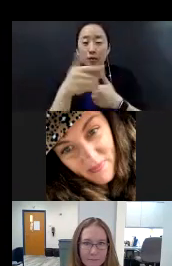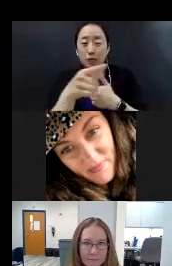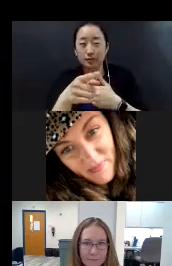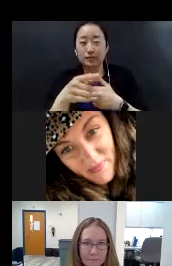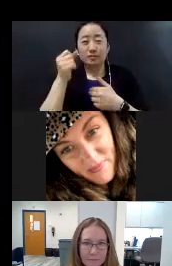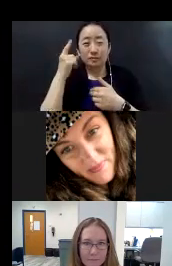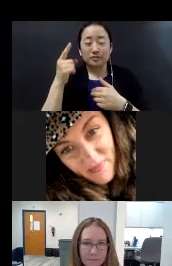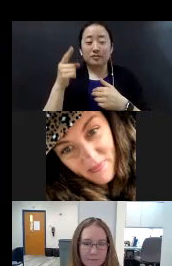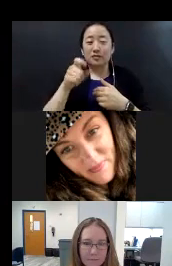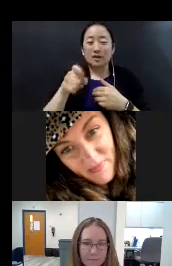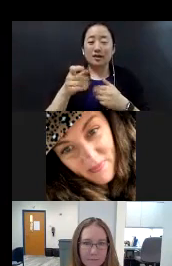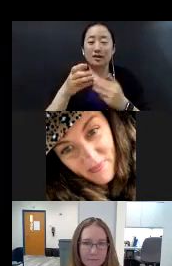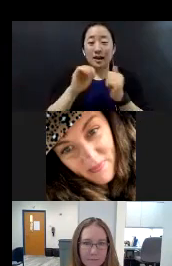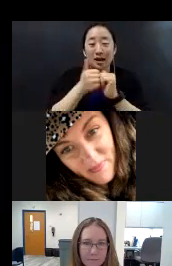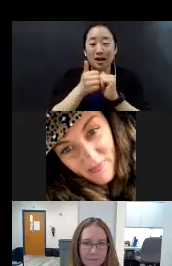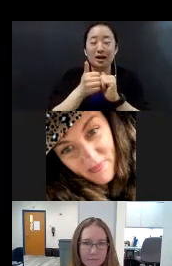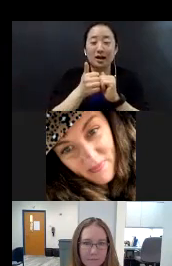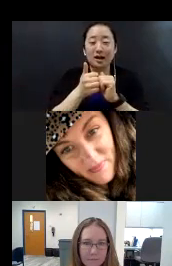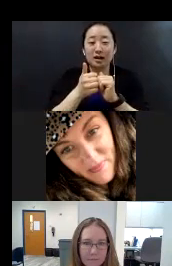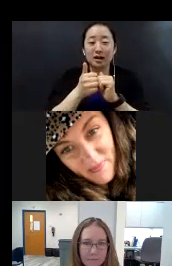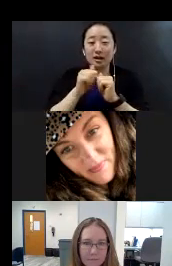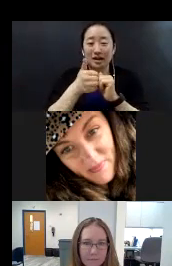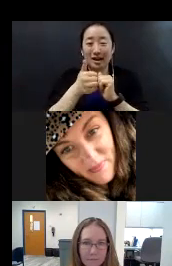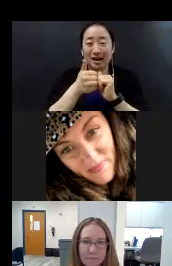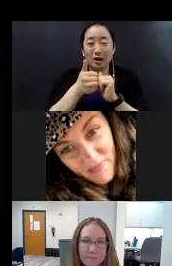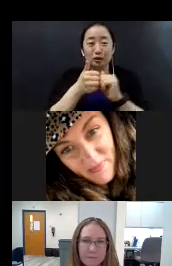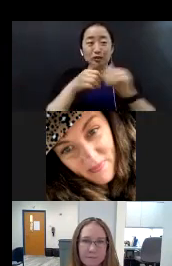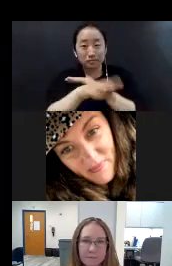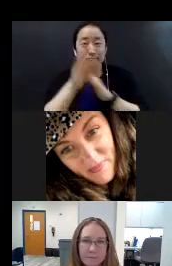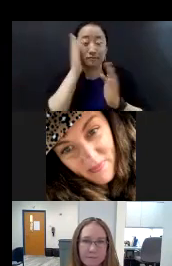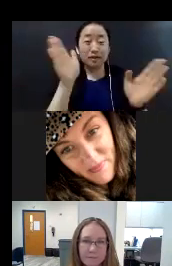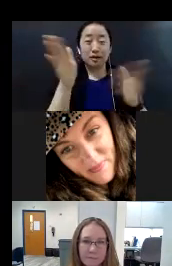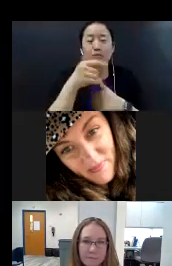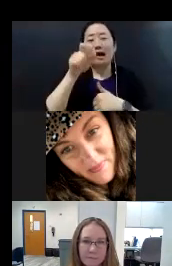KITCHEN TO APPROACH THIS BEDROOM AREA.